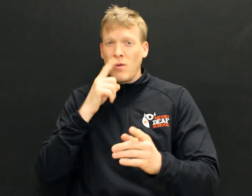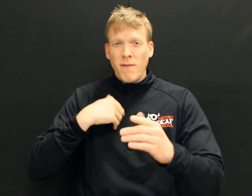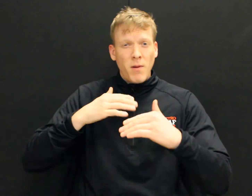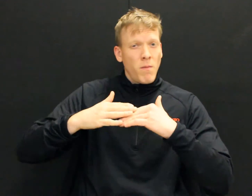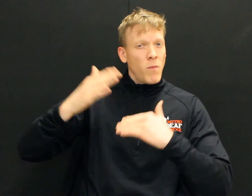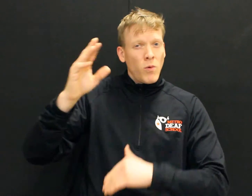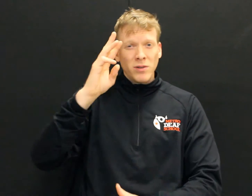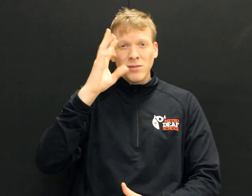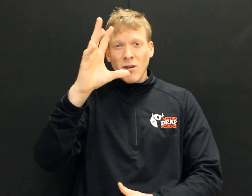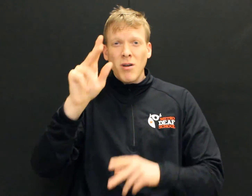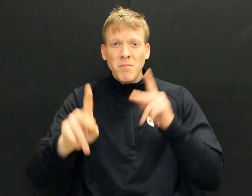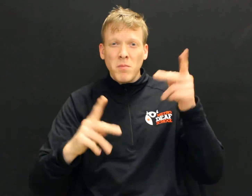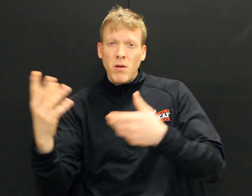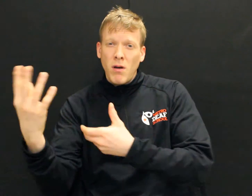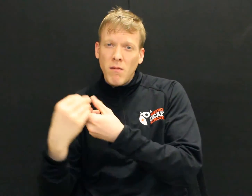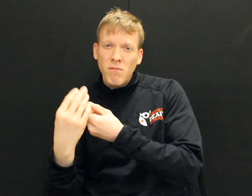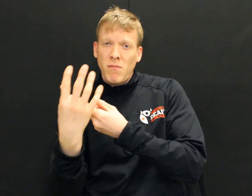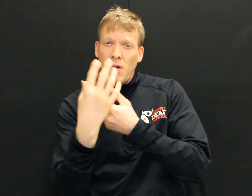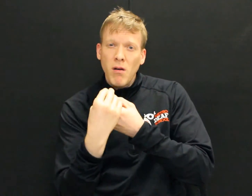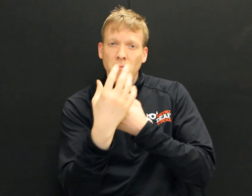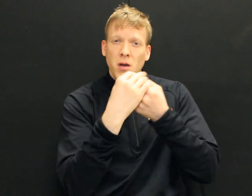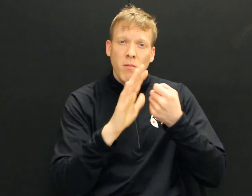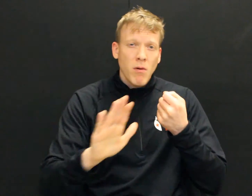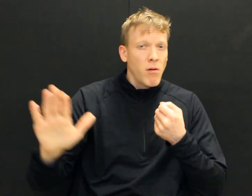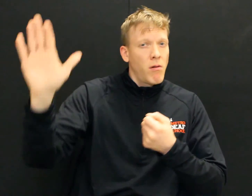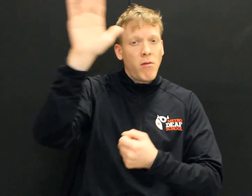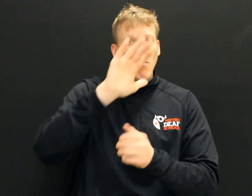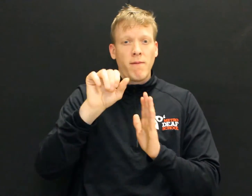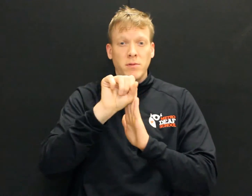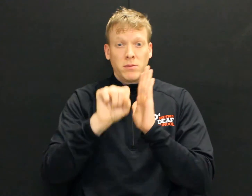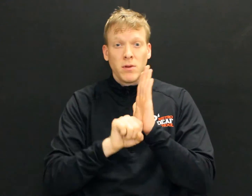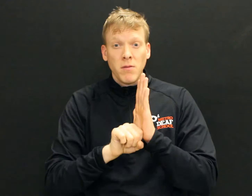more than 600 people participated around the state.